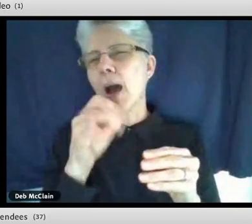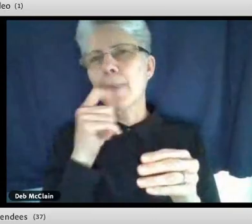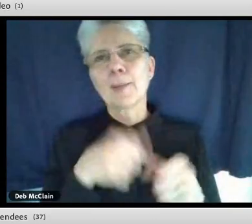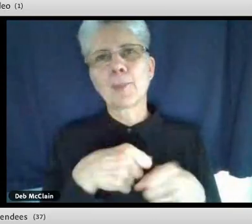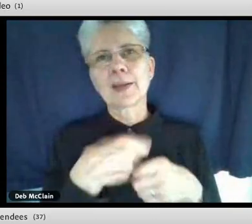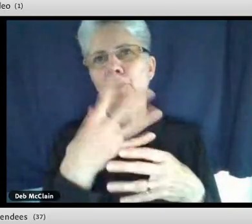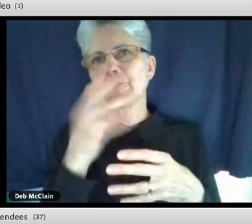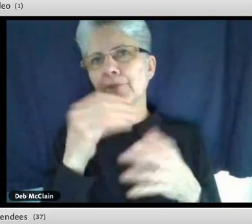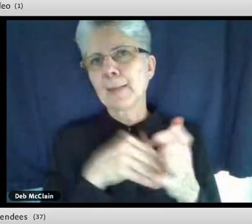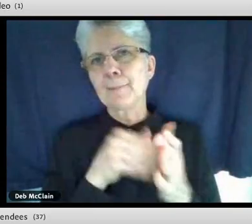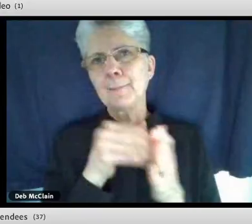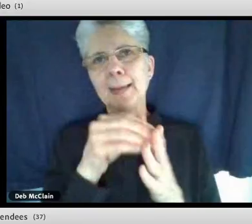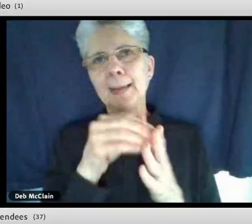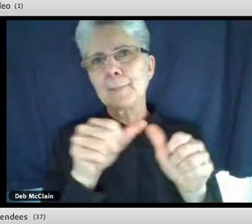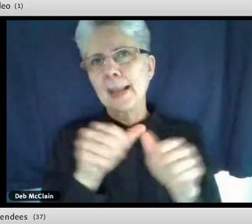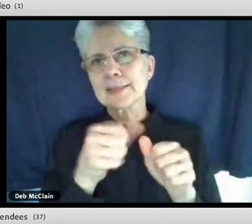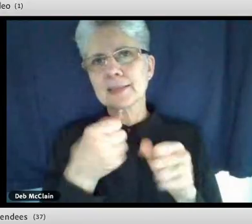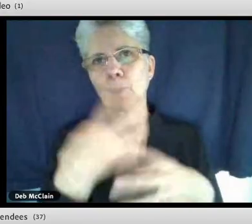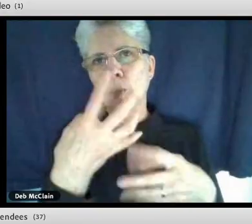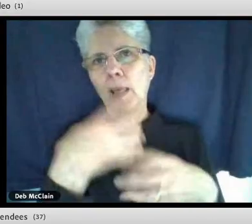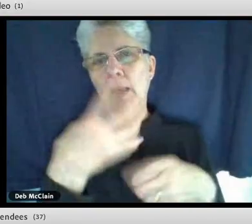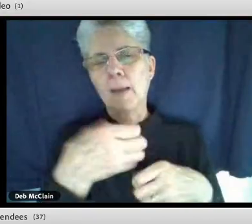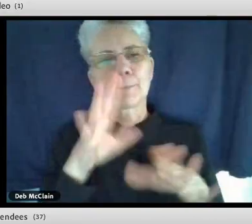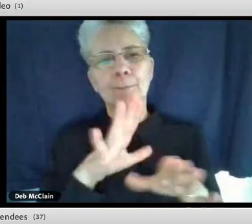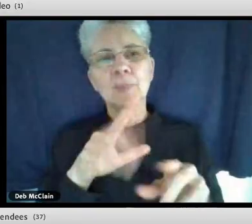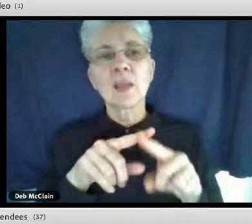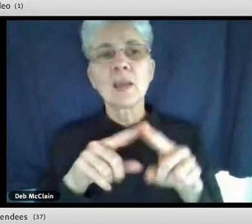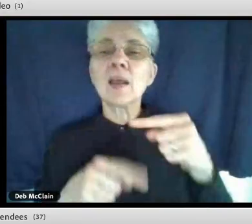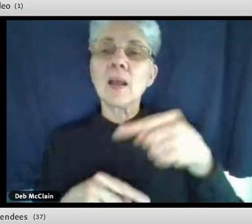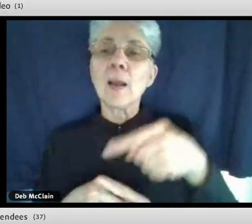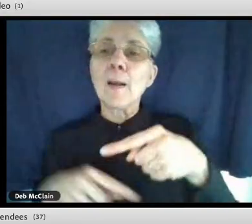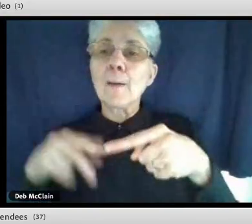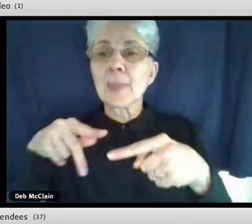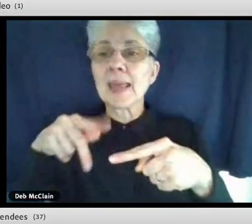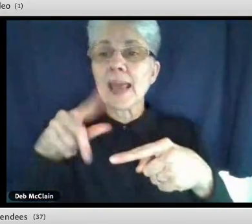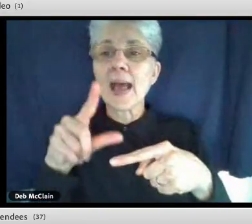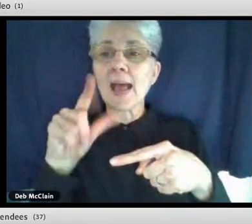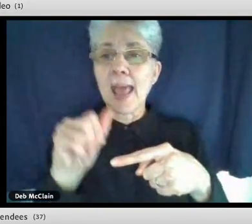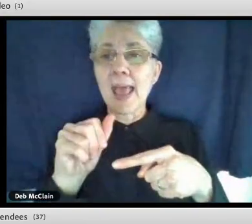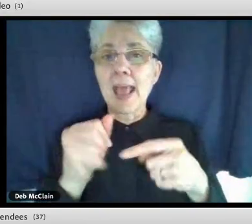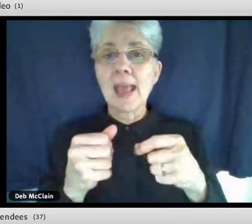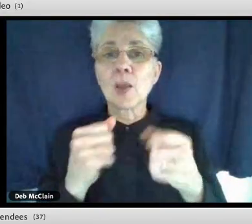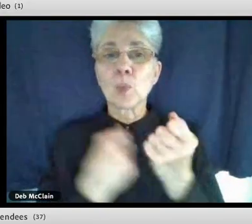I didn't want to give you 50 million sites. This is PLA resources on COVID-19,